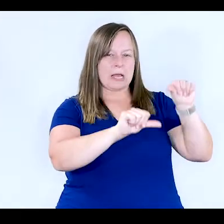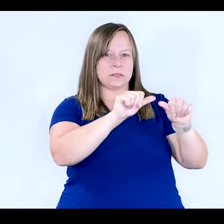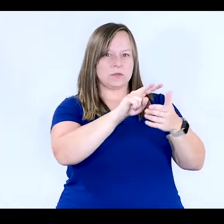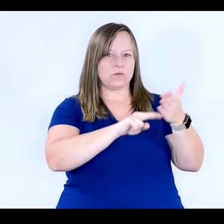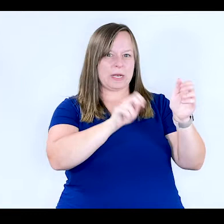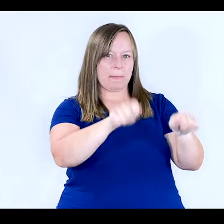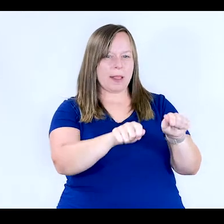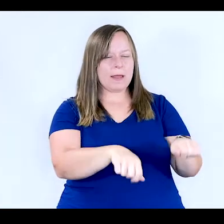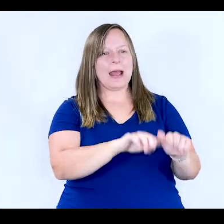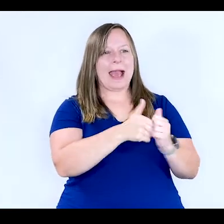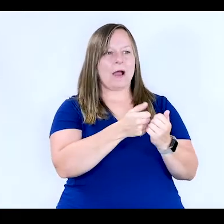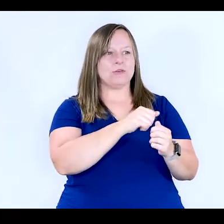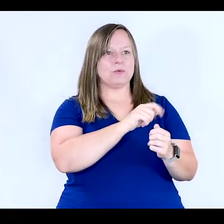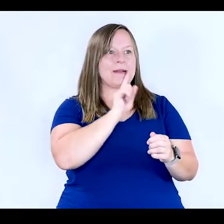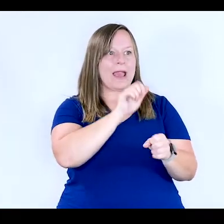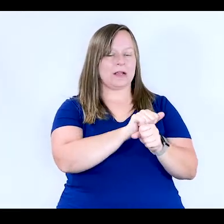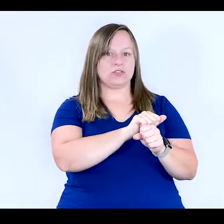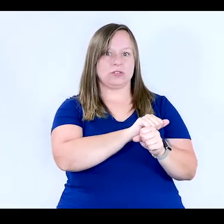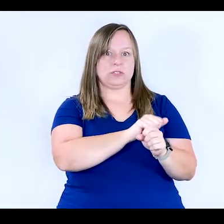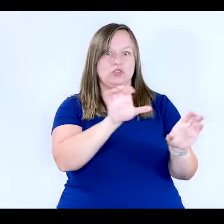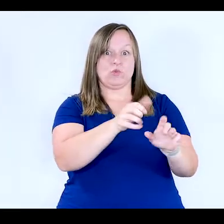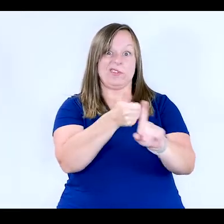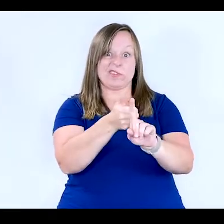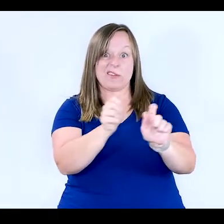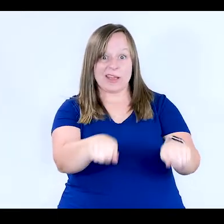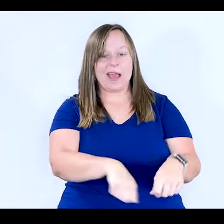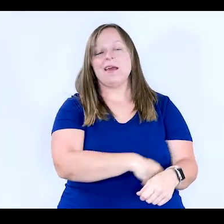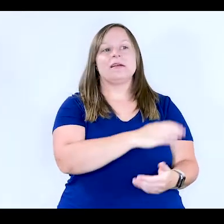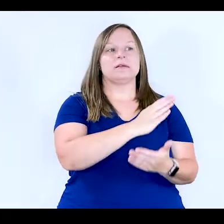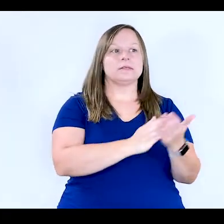readability and how you can actually assess readability yourself. Some